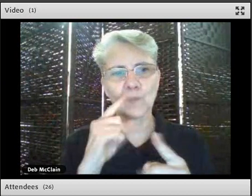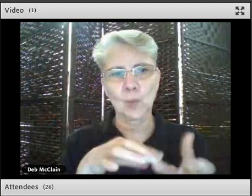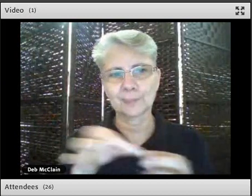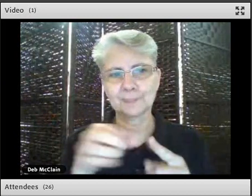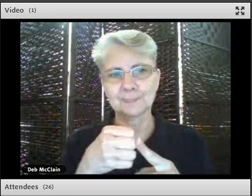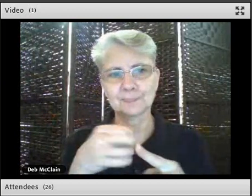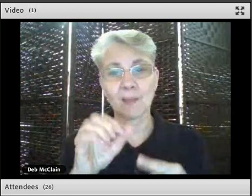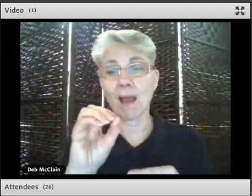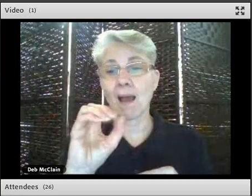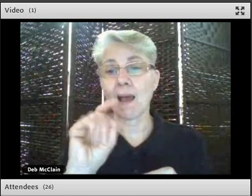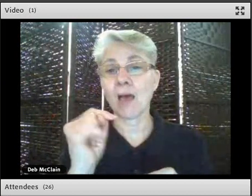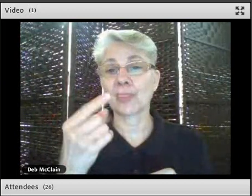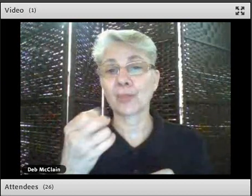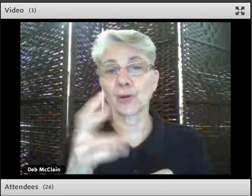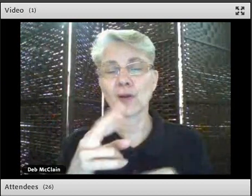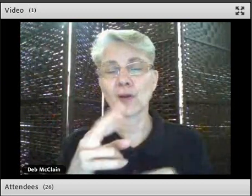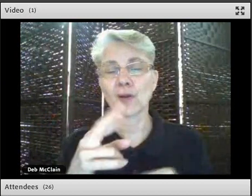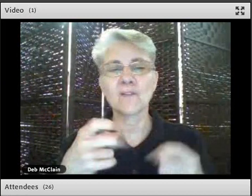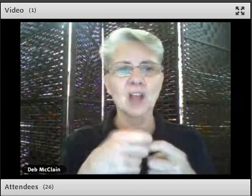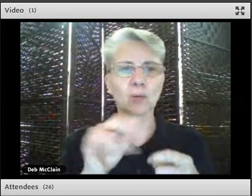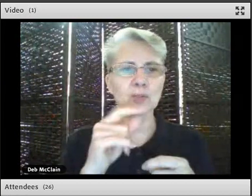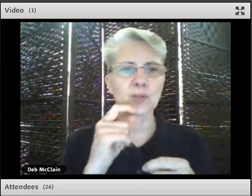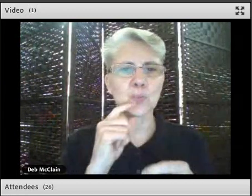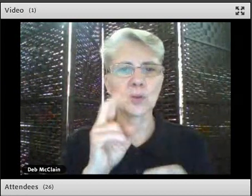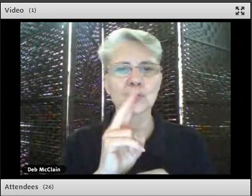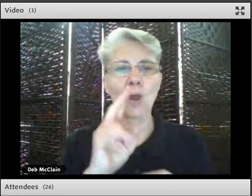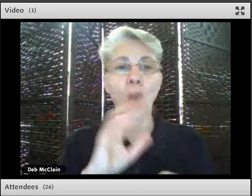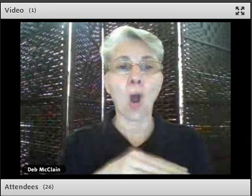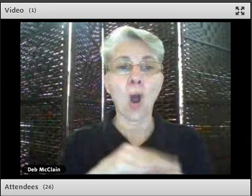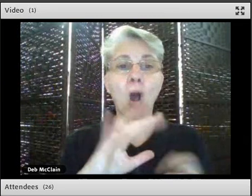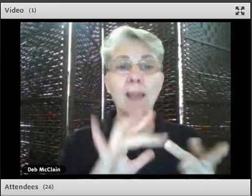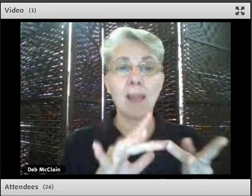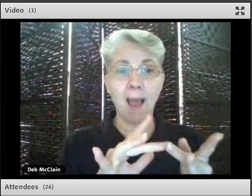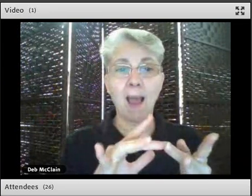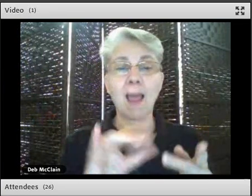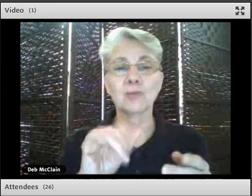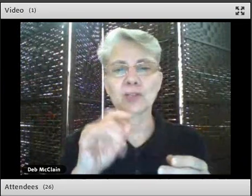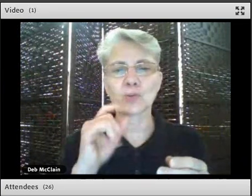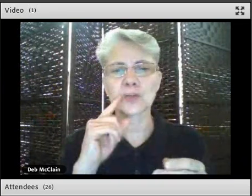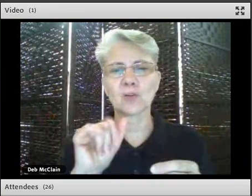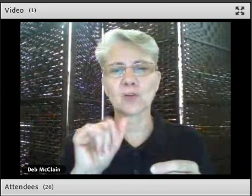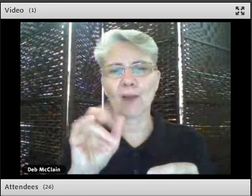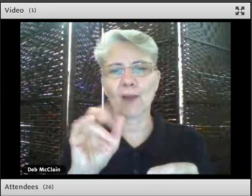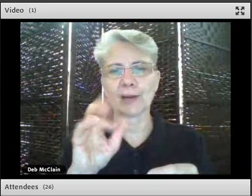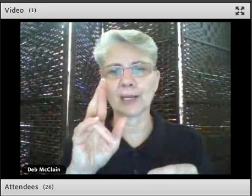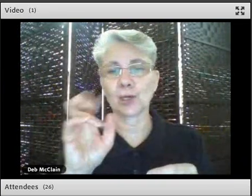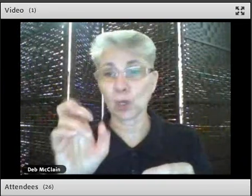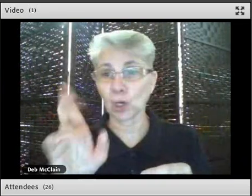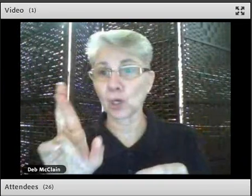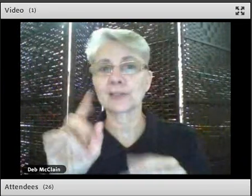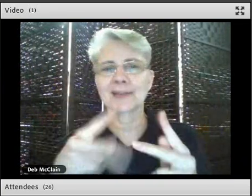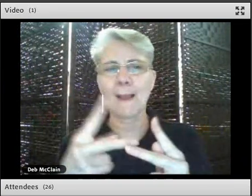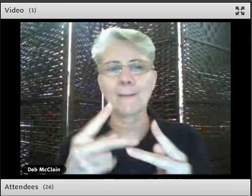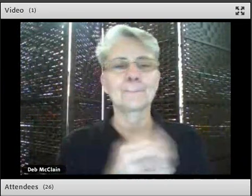And then for extent, our downloadable and streaming, we will use one online resource.